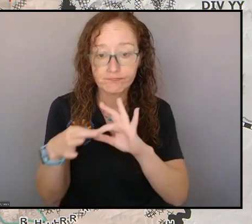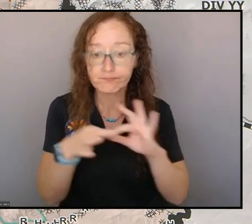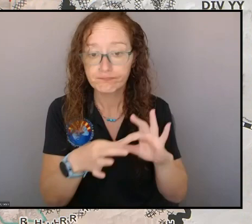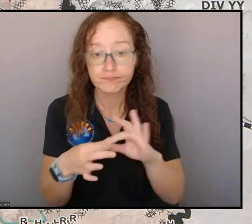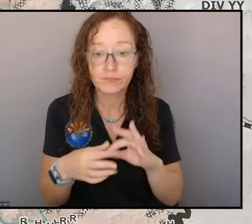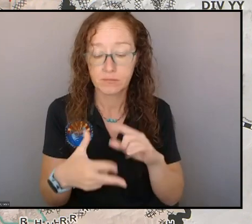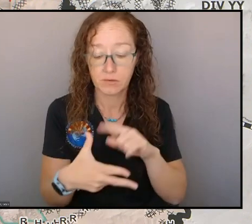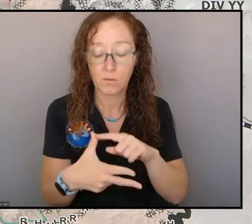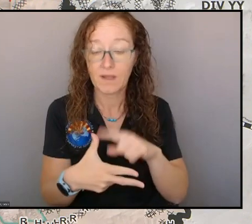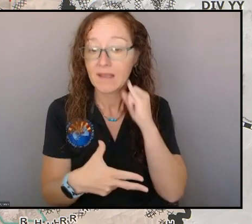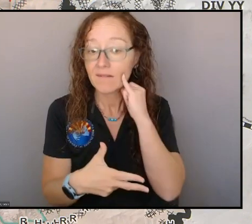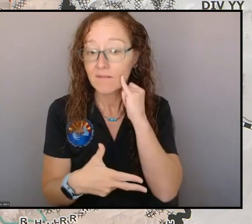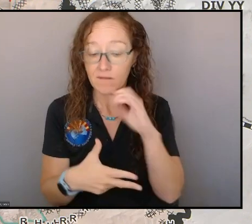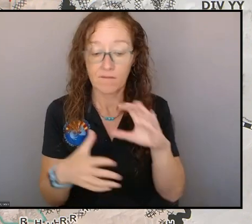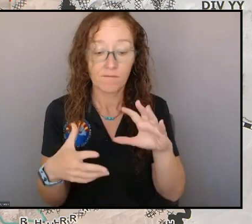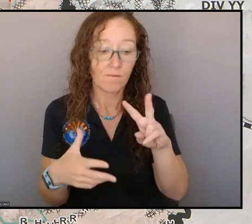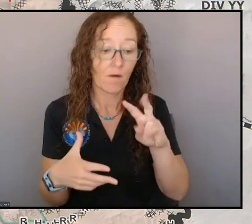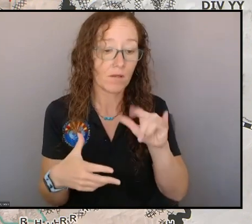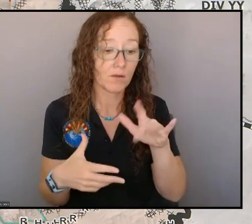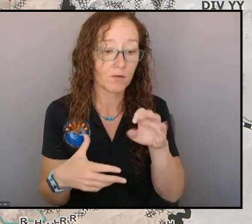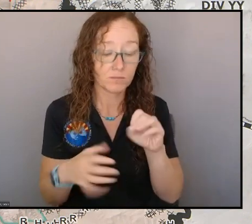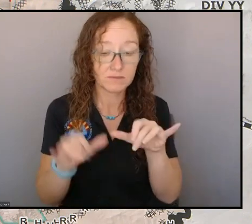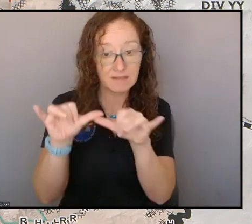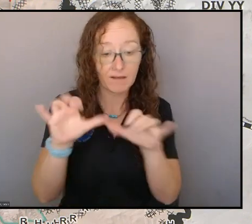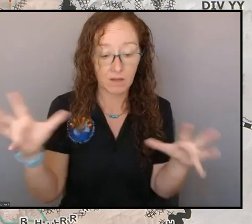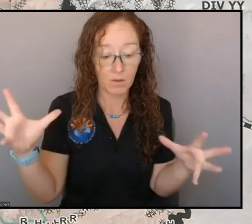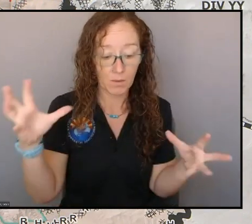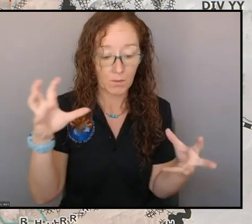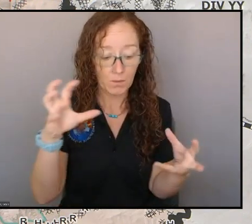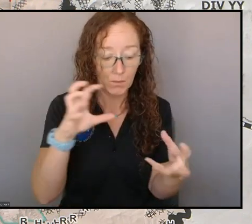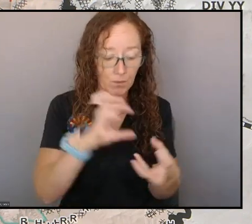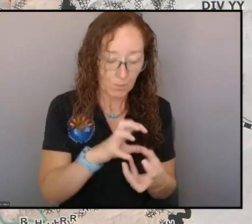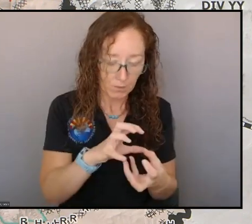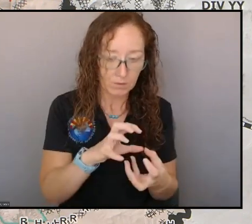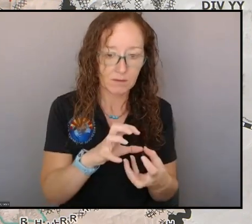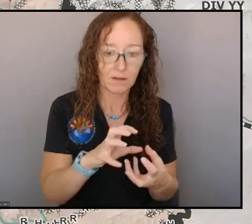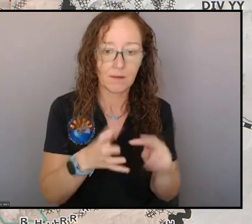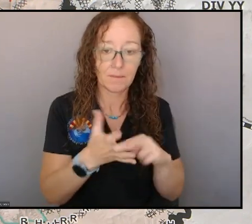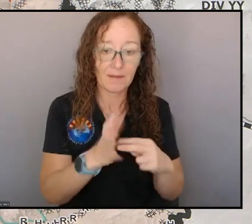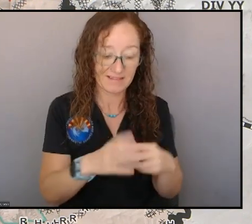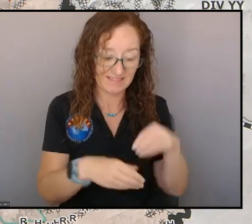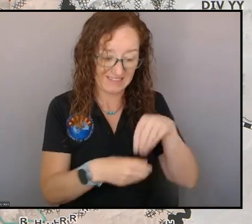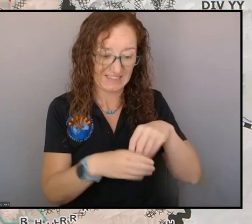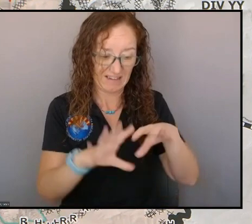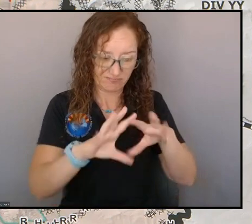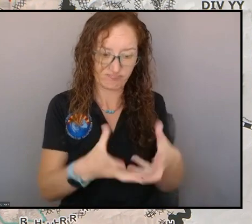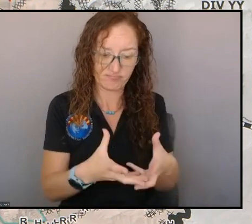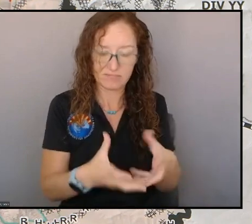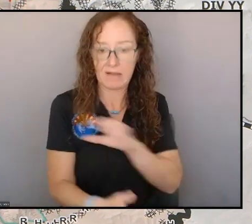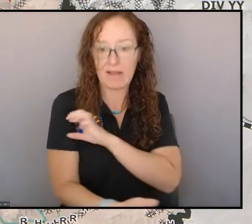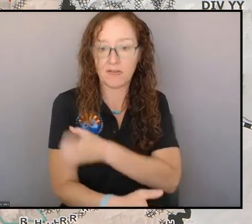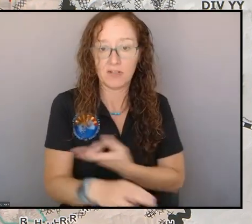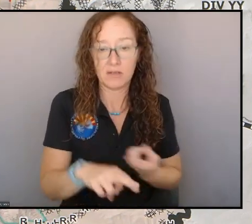the parcel, you're increasing the energy inside it, right? You're making those molecules collide faster and increasing